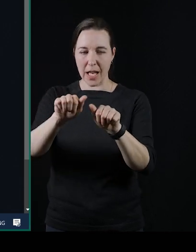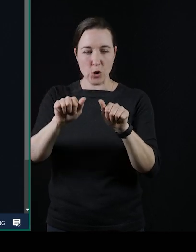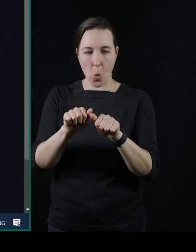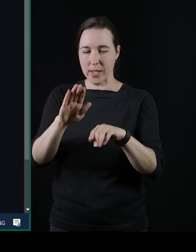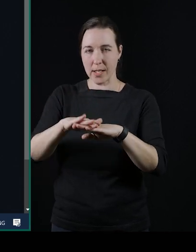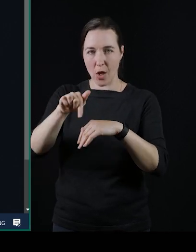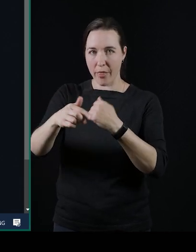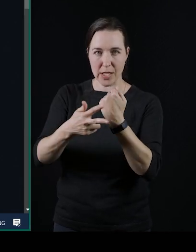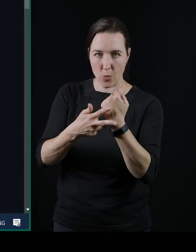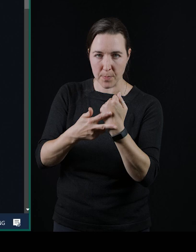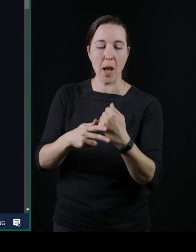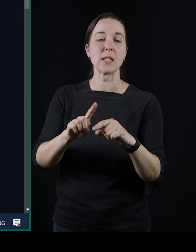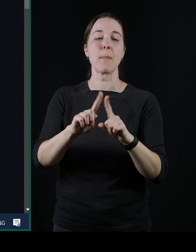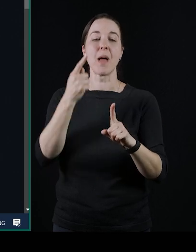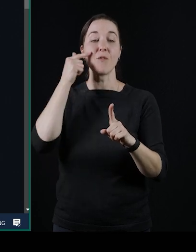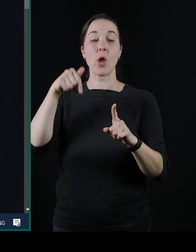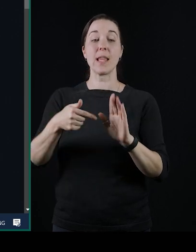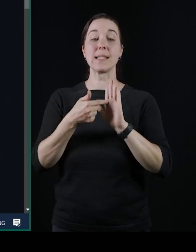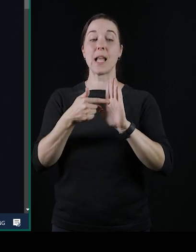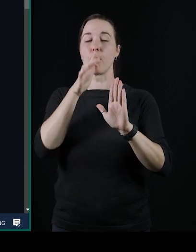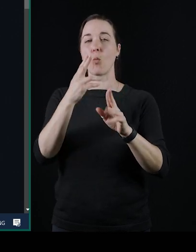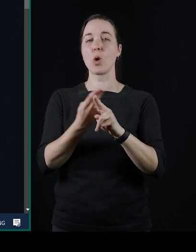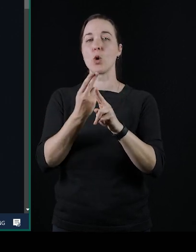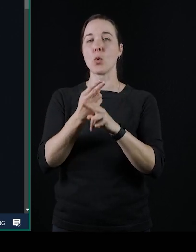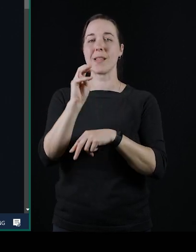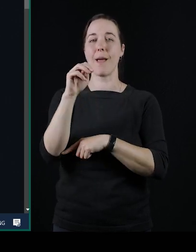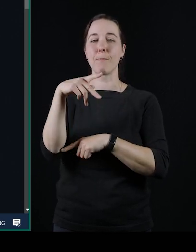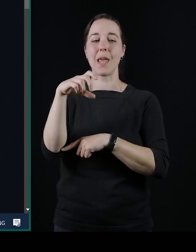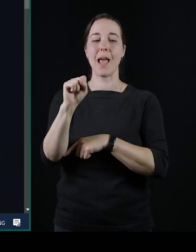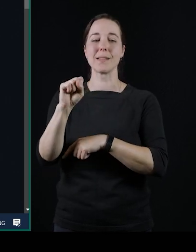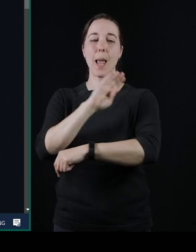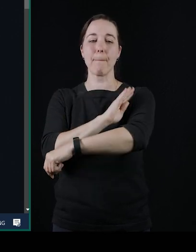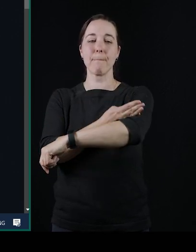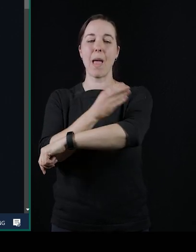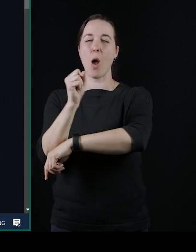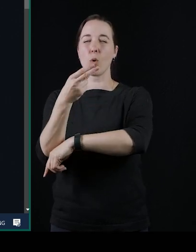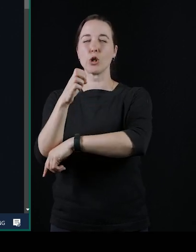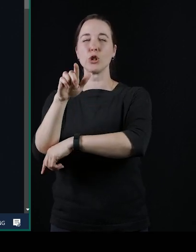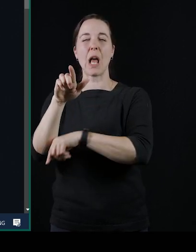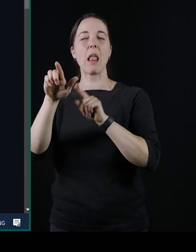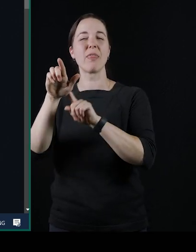But for this demo, we're going to use the parcel, the newly released parcel module site which essentially is an extension